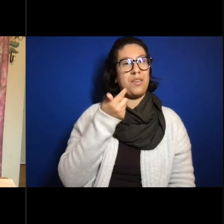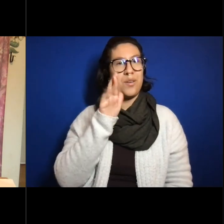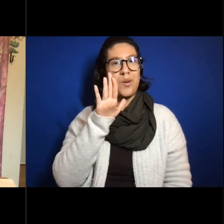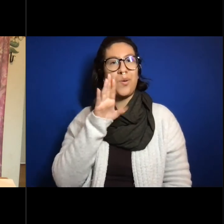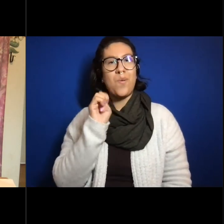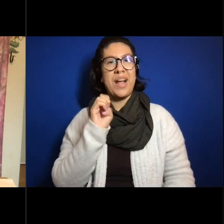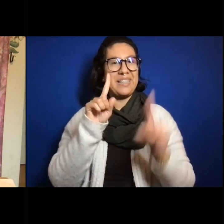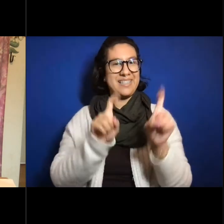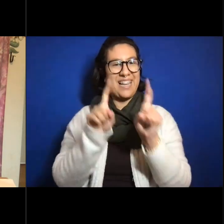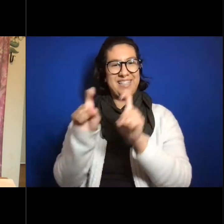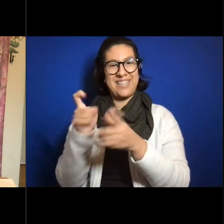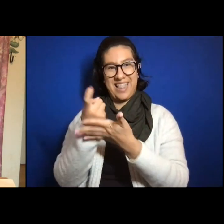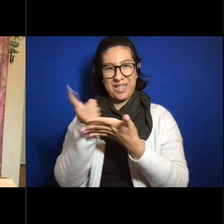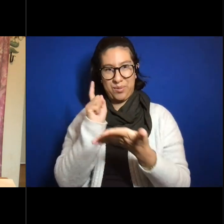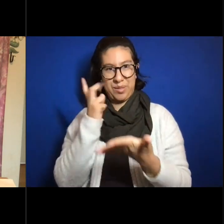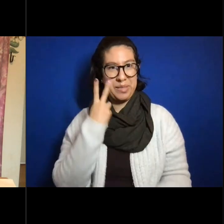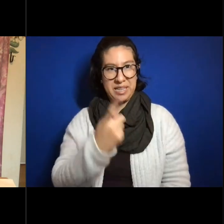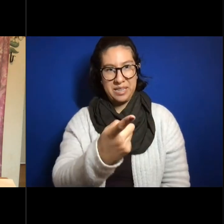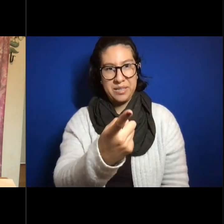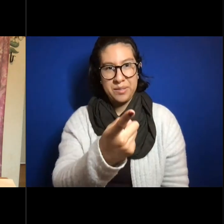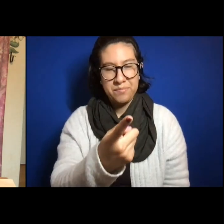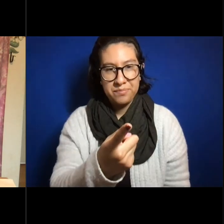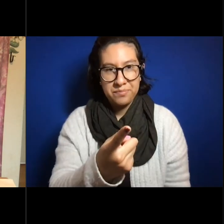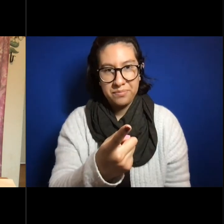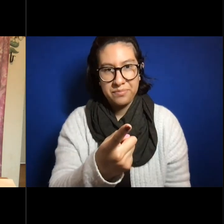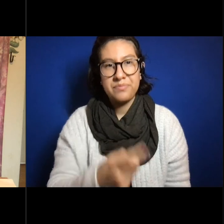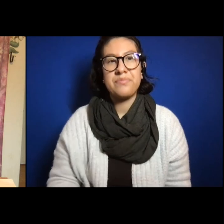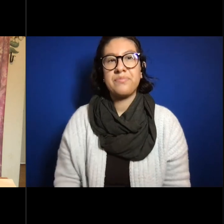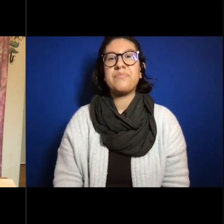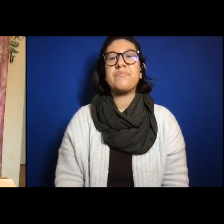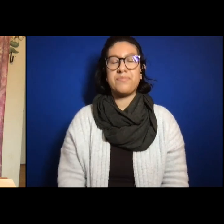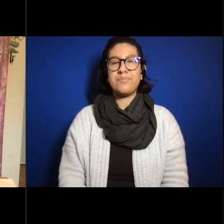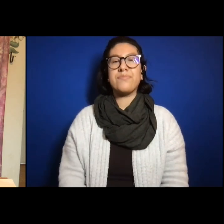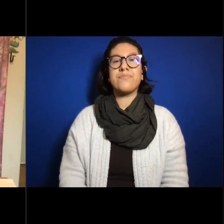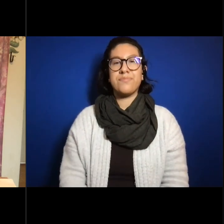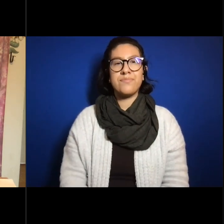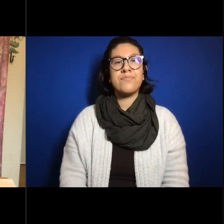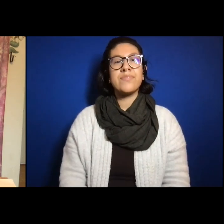And if I hold it really close and you can see there's still some sticky stuff left